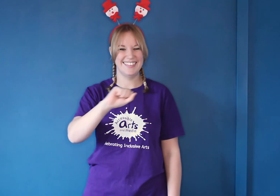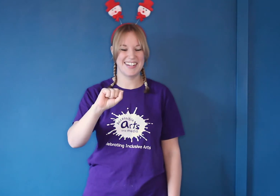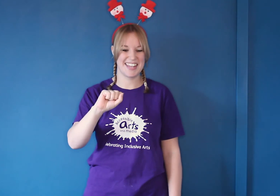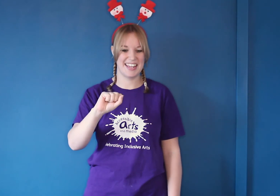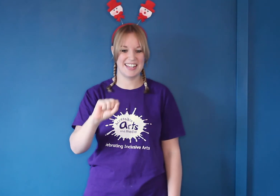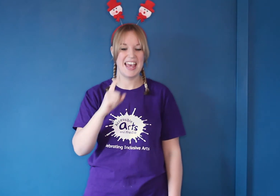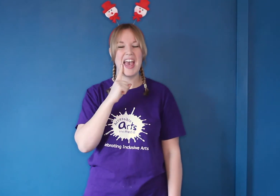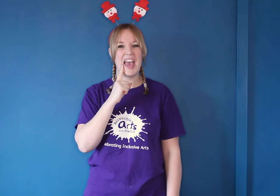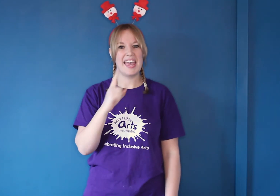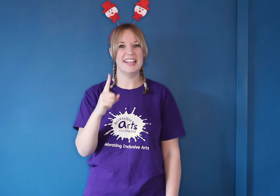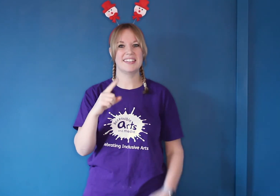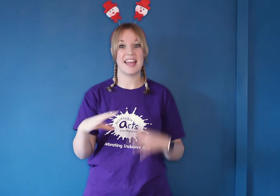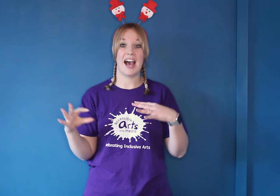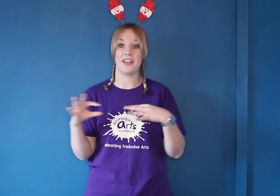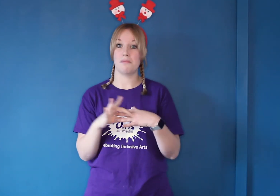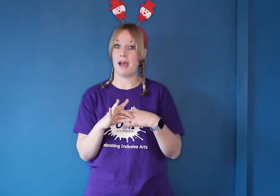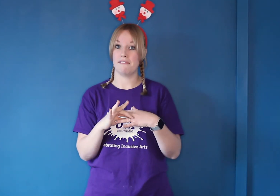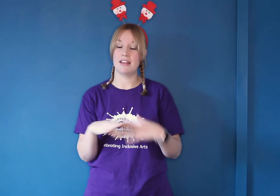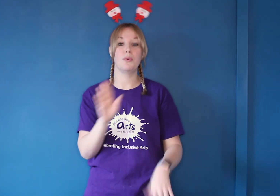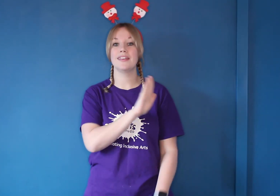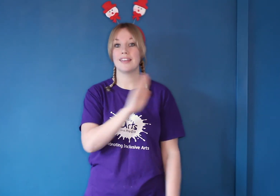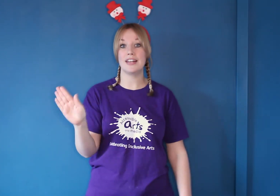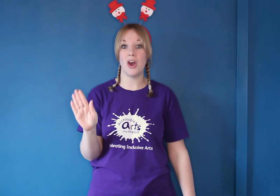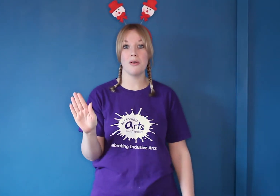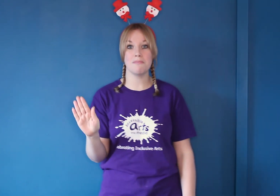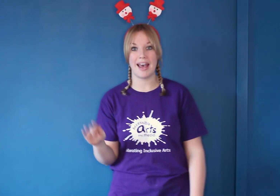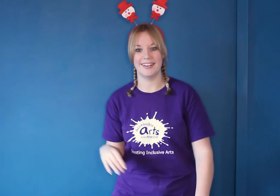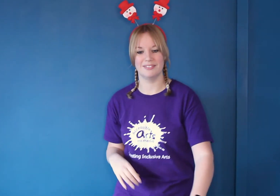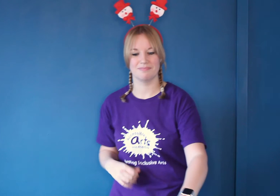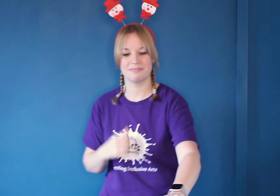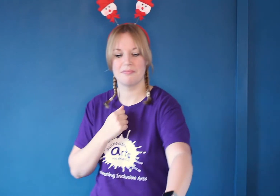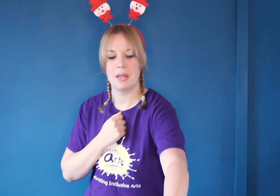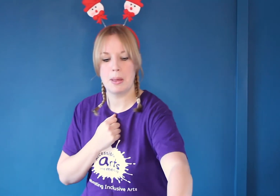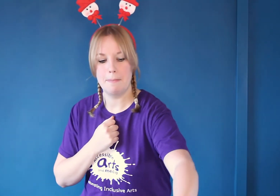Your turn. He’ll say are you married? We’ll say no man.